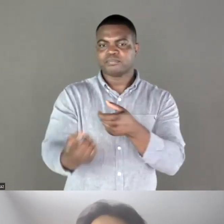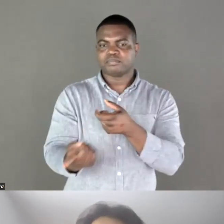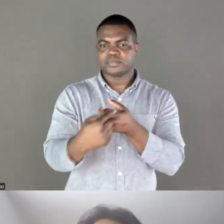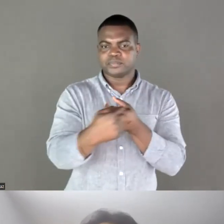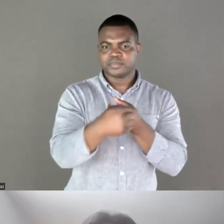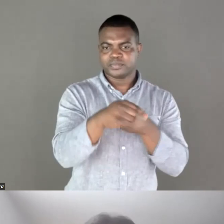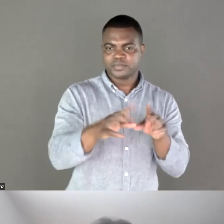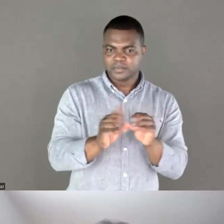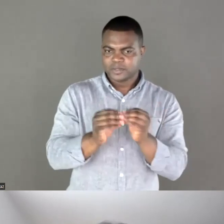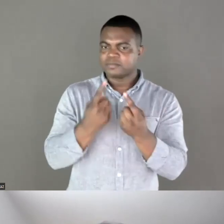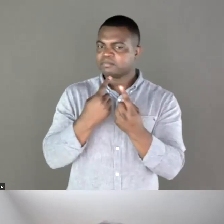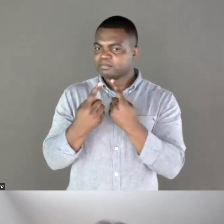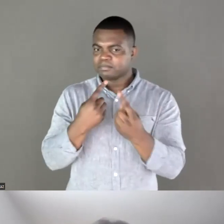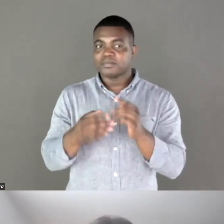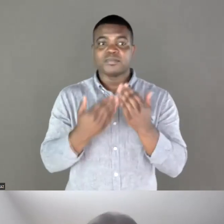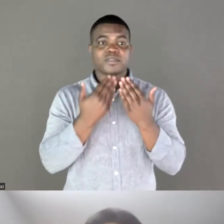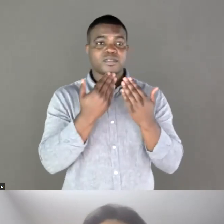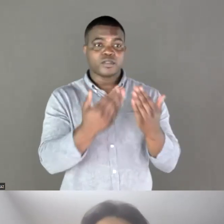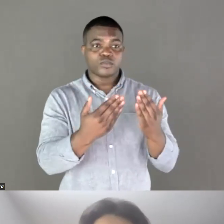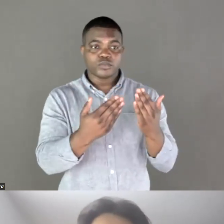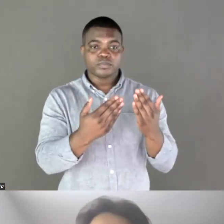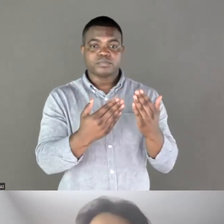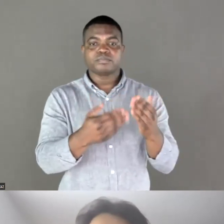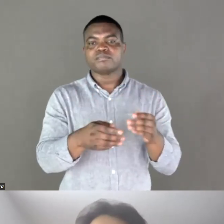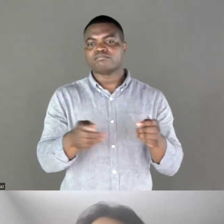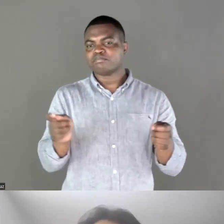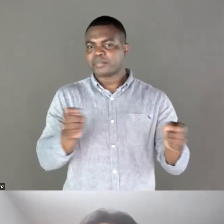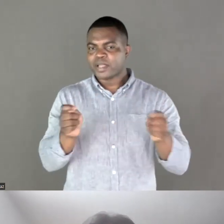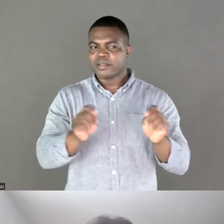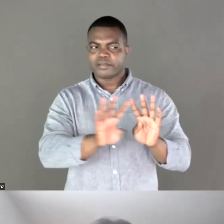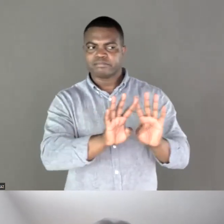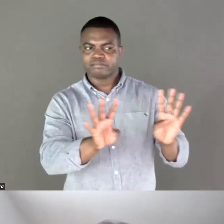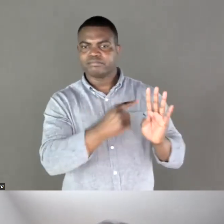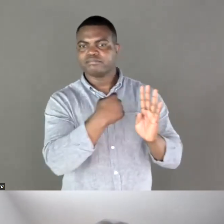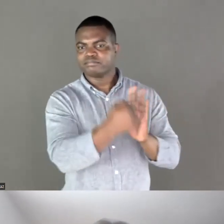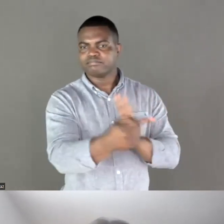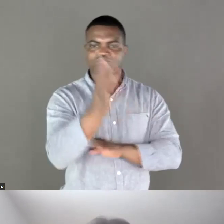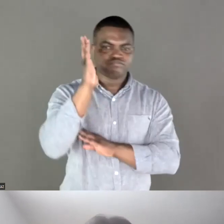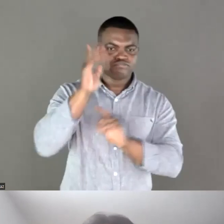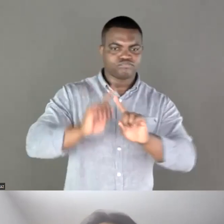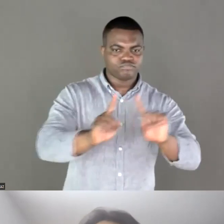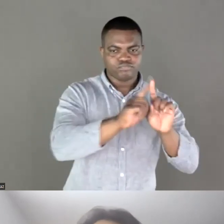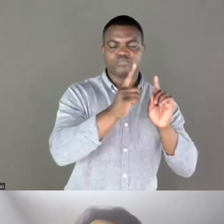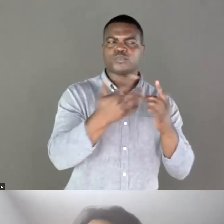talking about the country examples in the Ukraine war response. And, and in Indonesia,